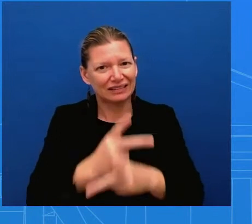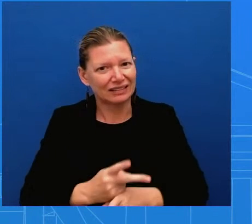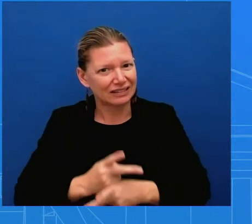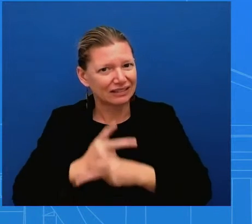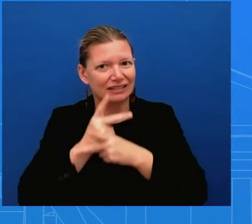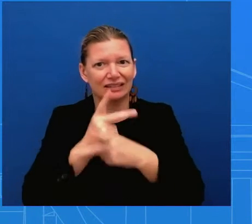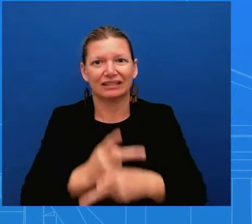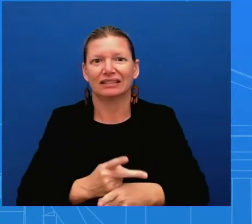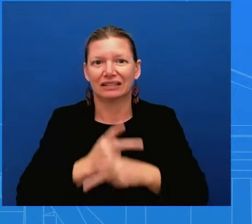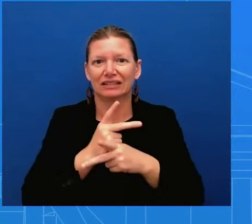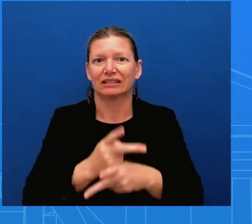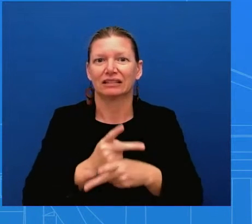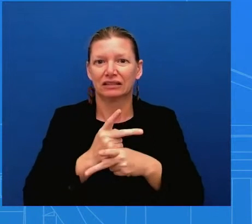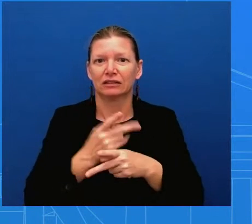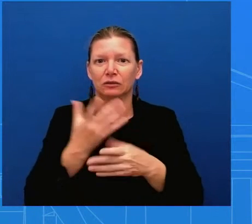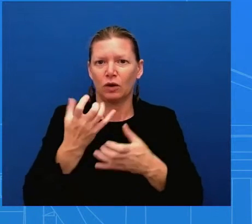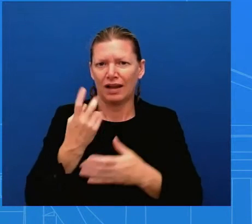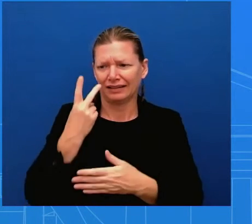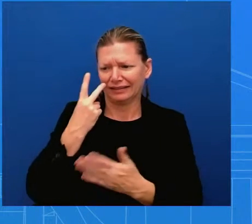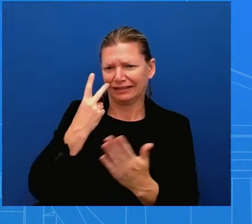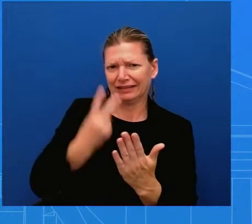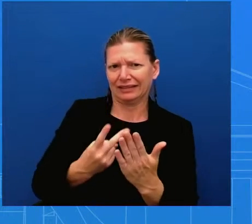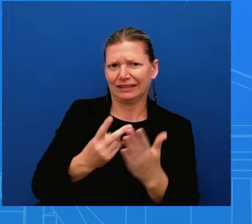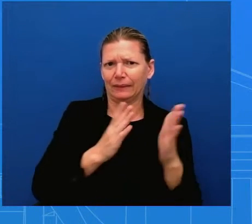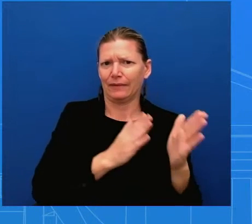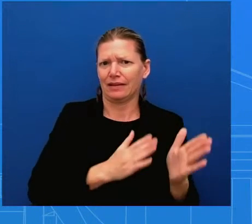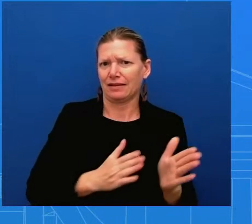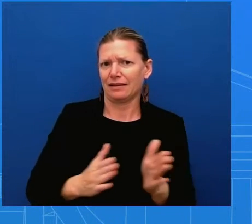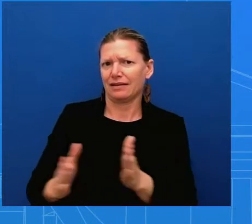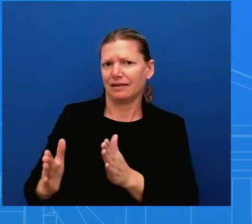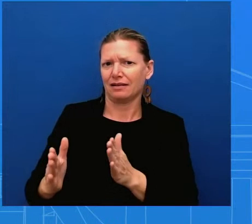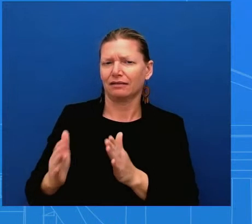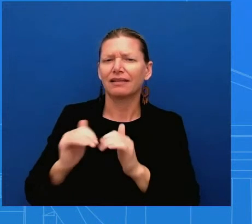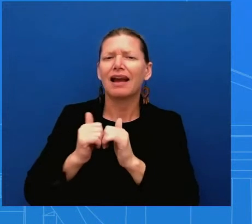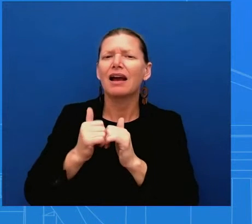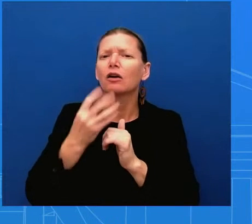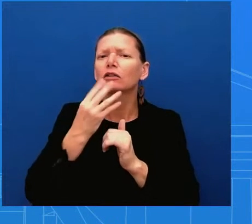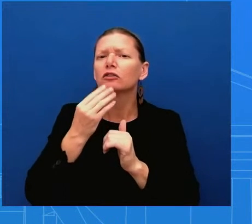how is Israel going to make sure that those lives are protected. It is a pause of one shipment.